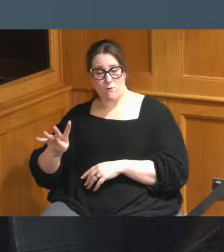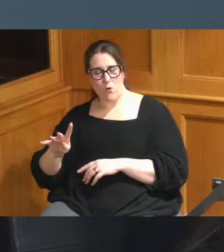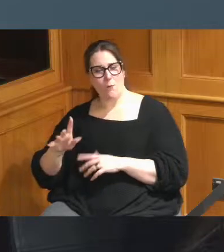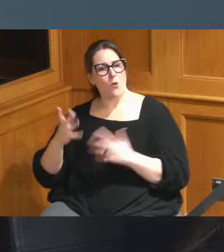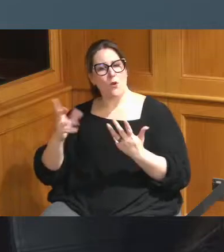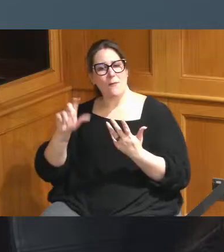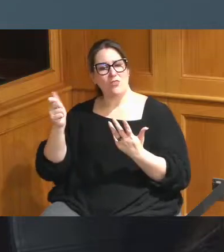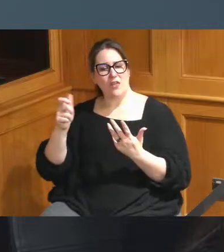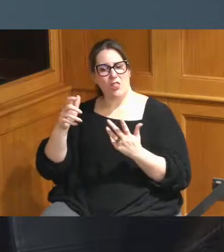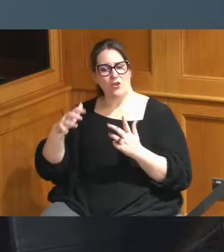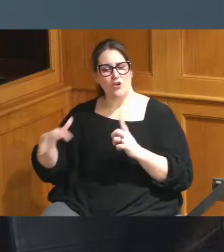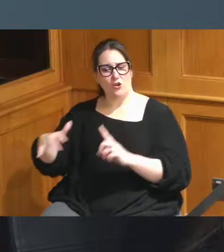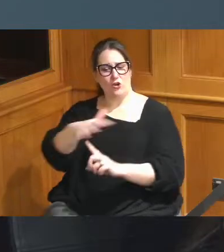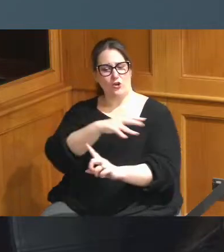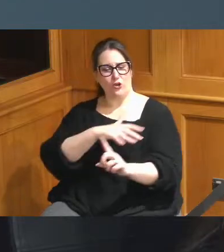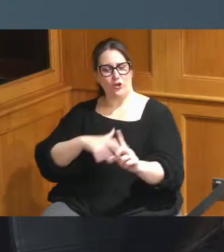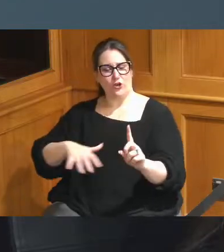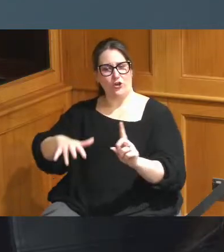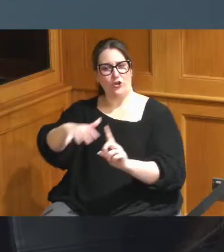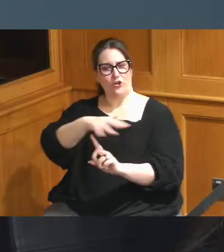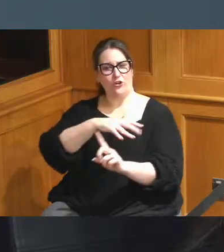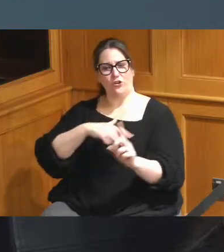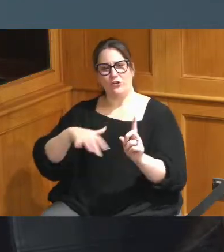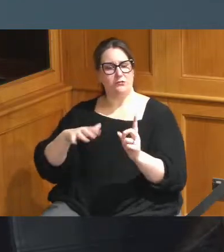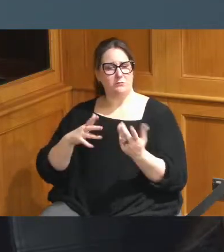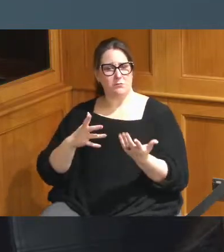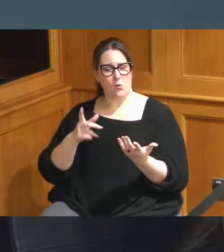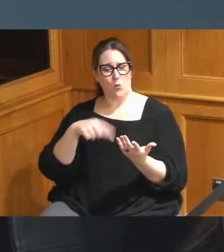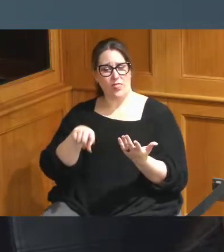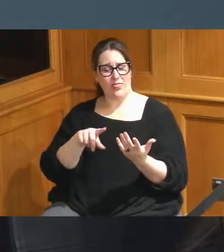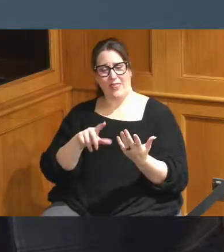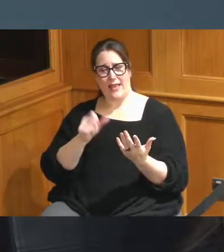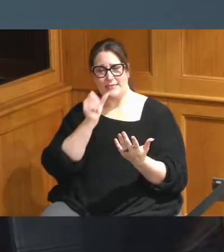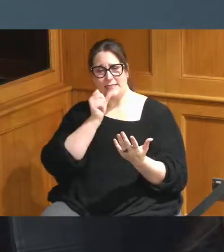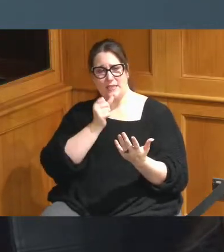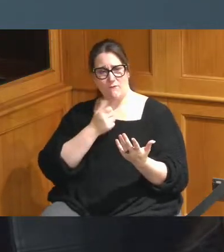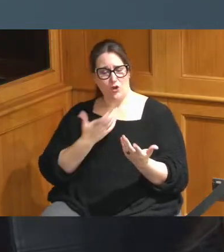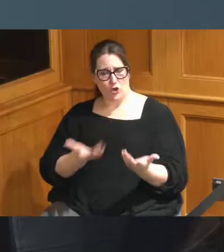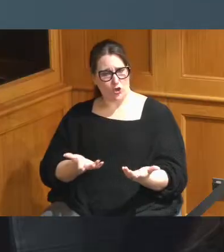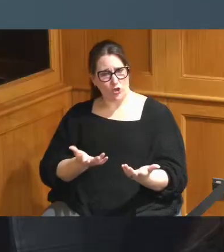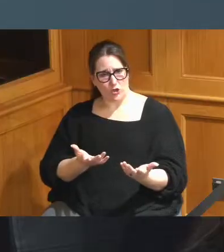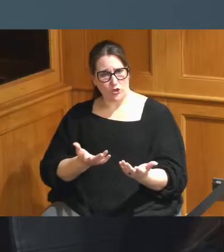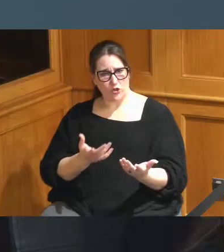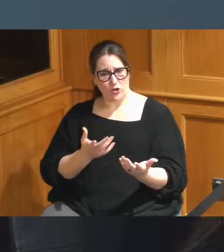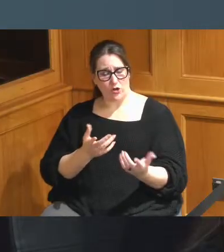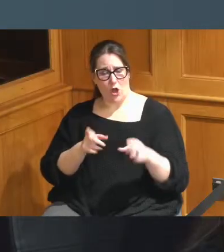tenants and other residential people around there? Will they also have an excellent view